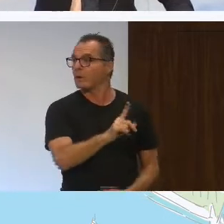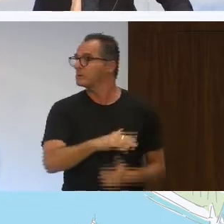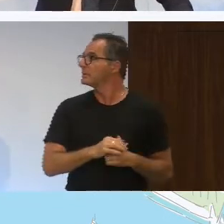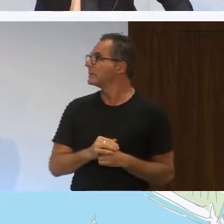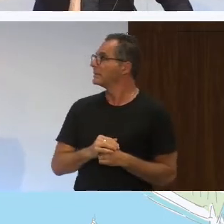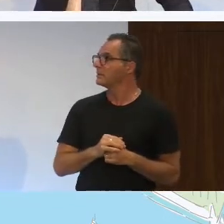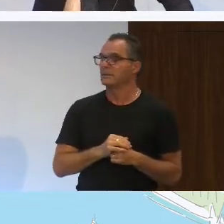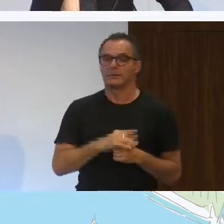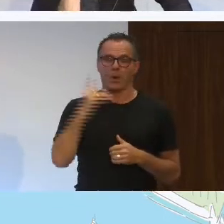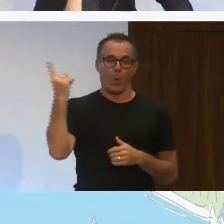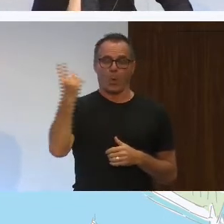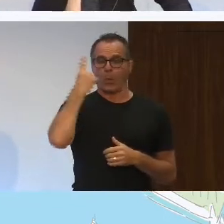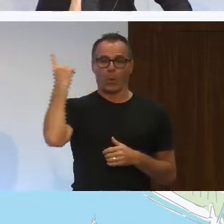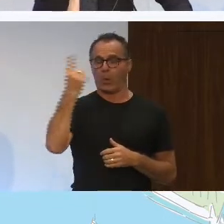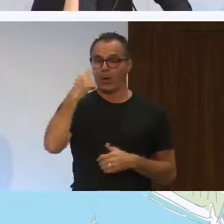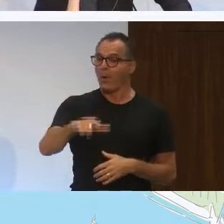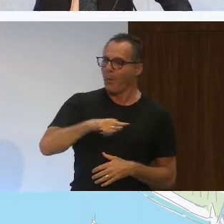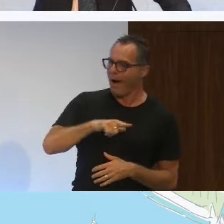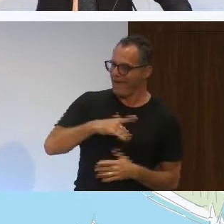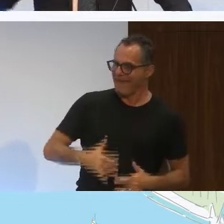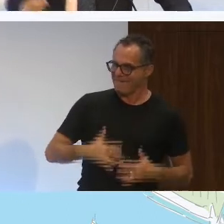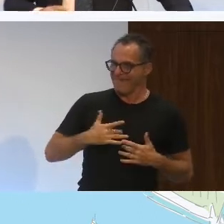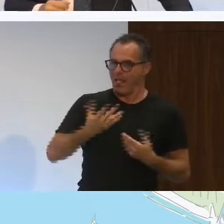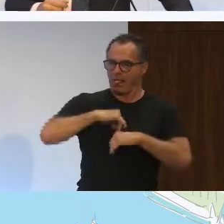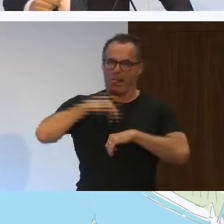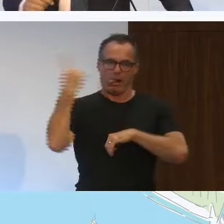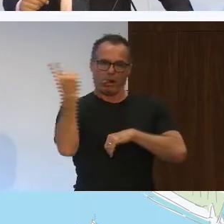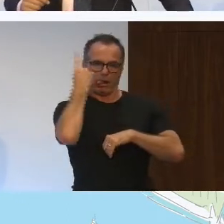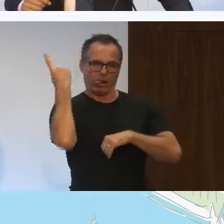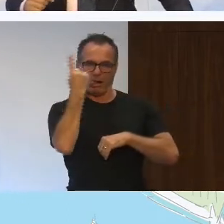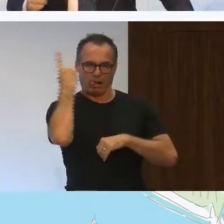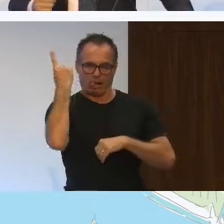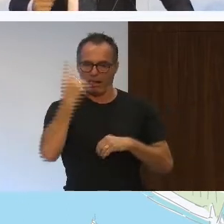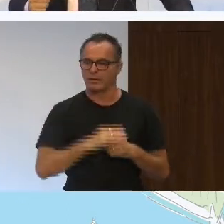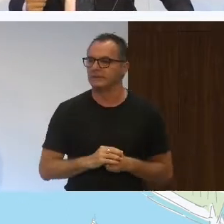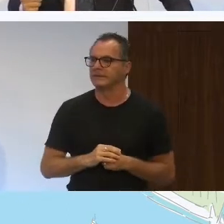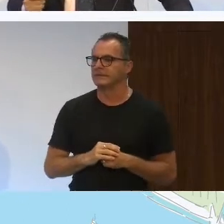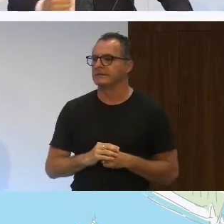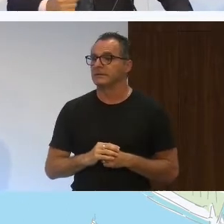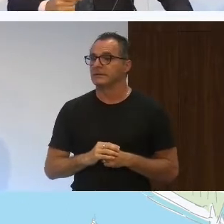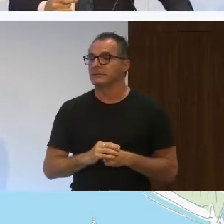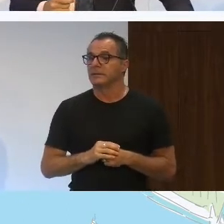because they feel this spinning or the dizziness. And we know that vertigo can be spontaneous,